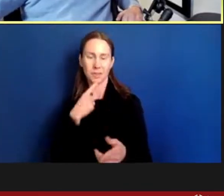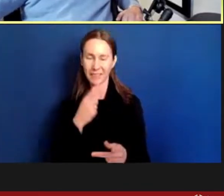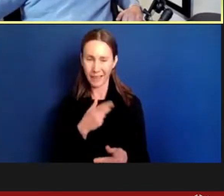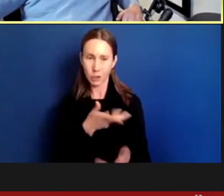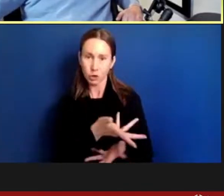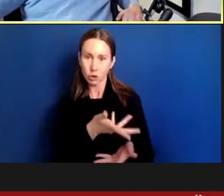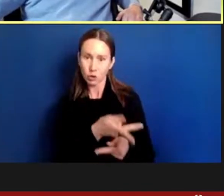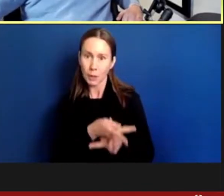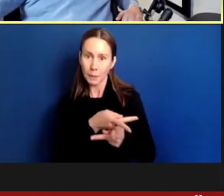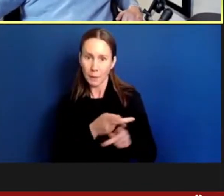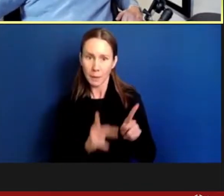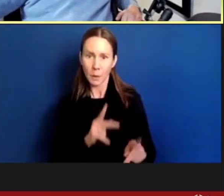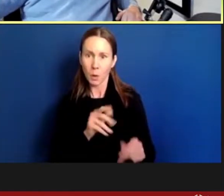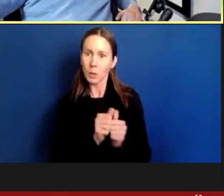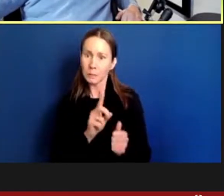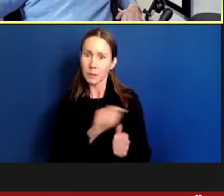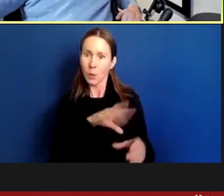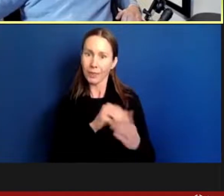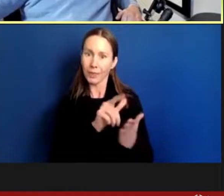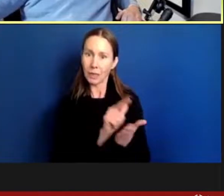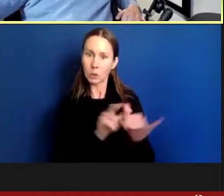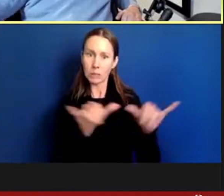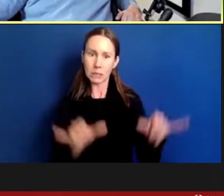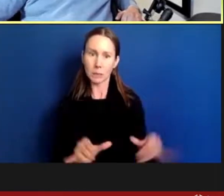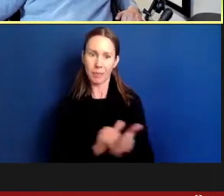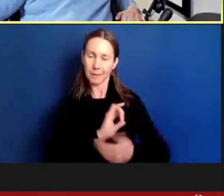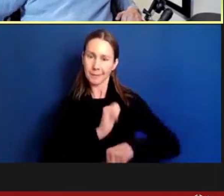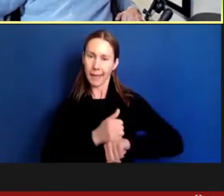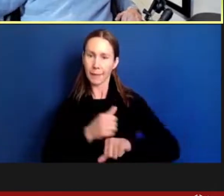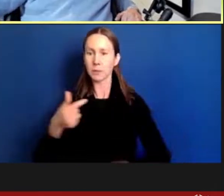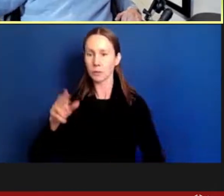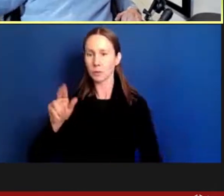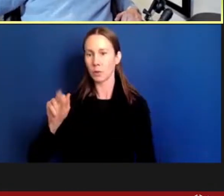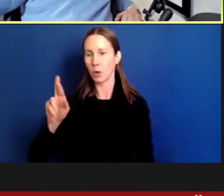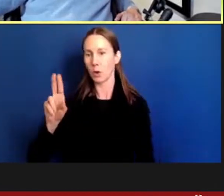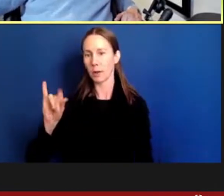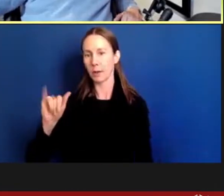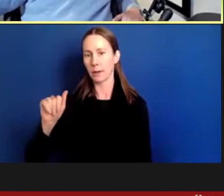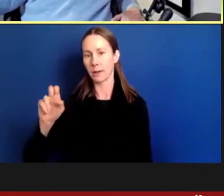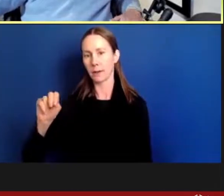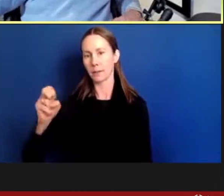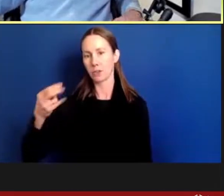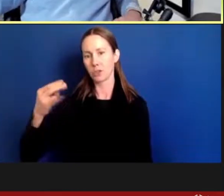legal system that establishes guardianship. To examine the use of alternatives to